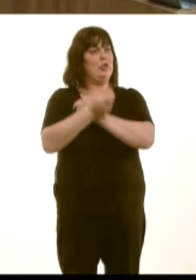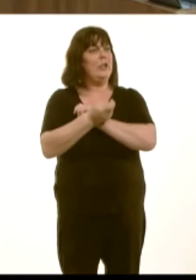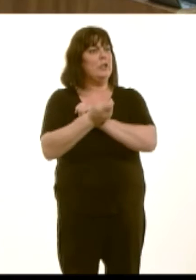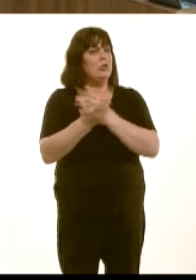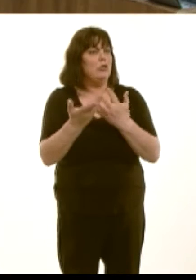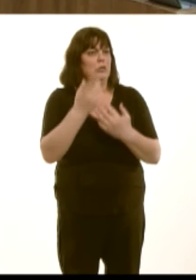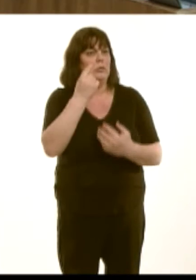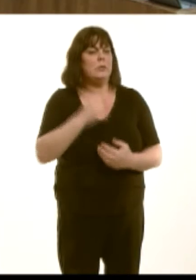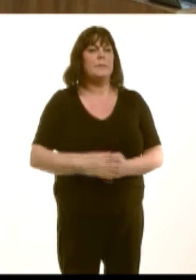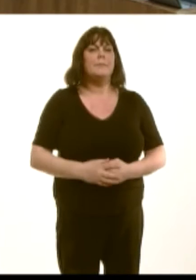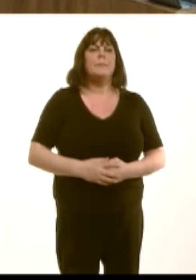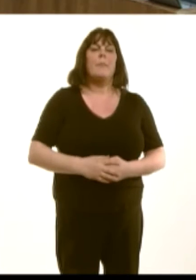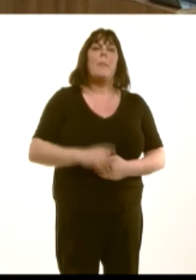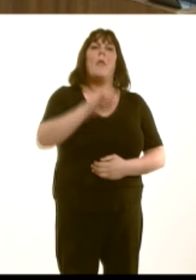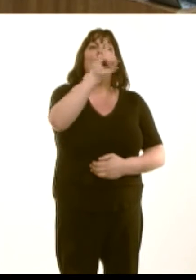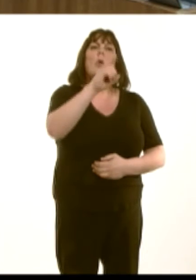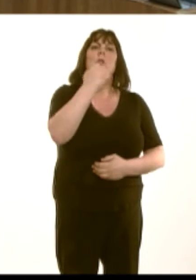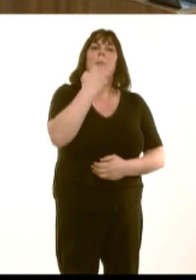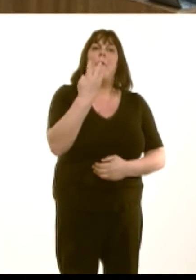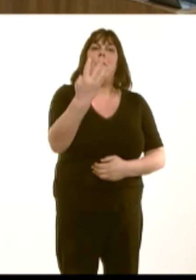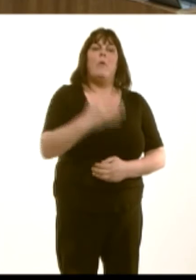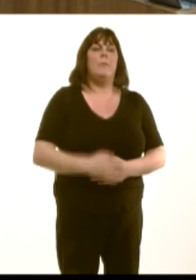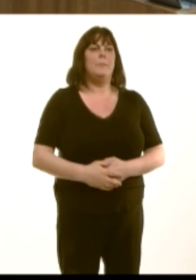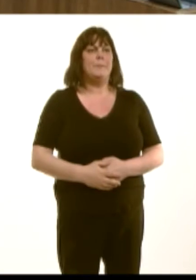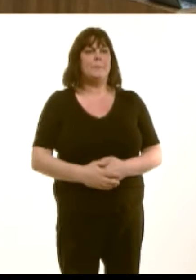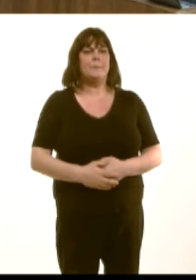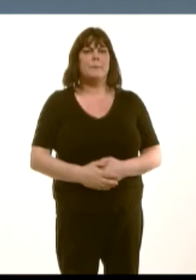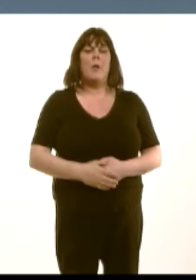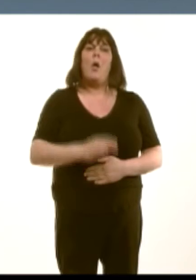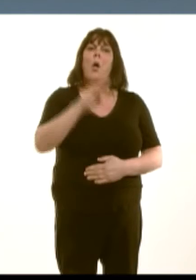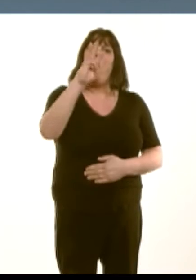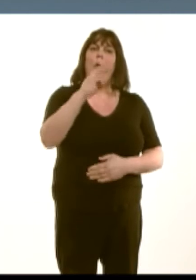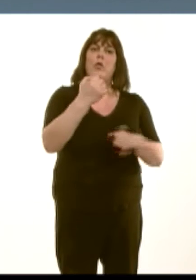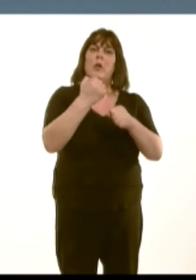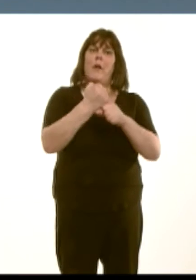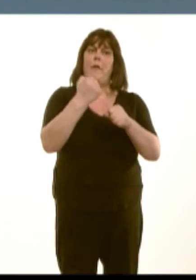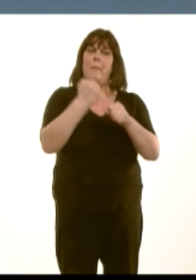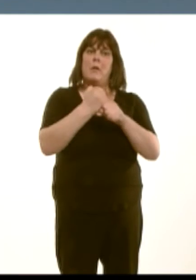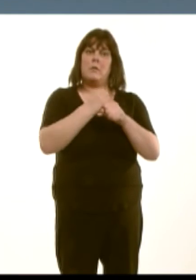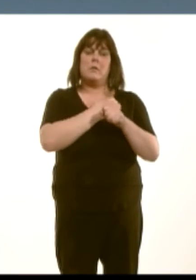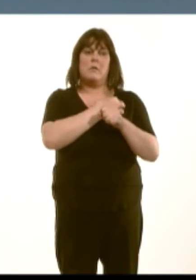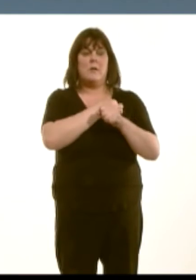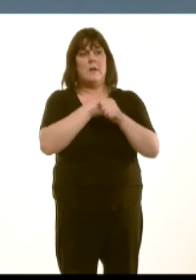Sut y mae Llywodraeth Cymru yn bwriadu cefnogi galwadau i dreialu sefyll ddiogel yn stadia pÍl-droed Cymru?